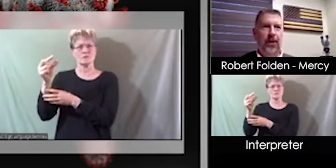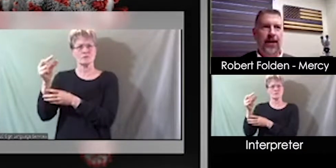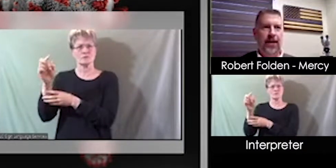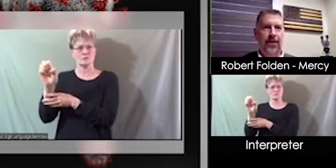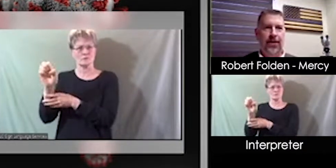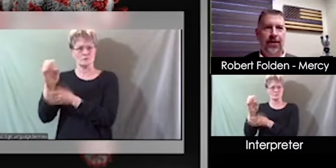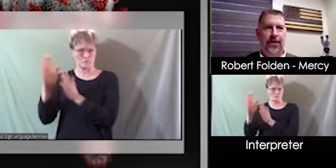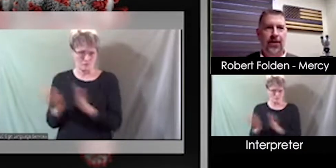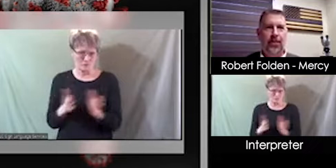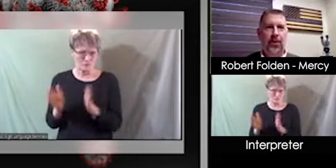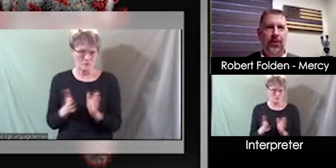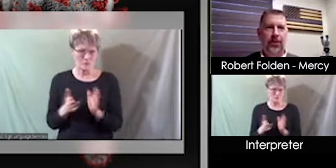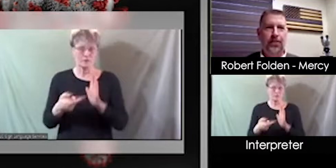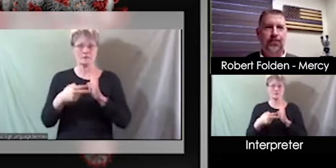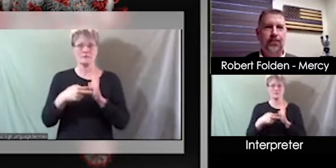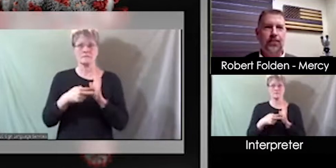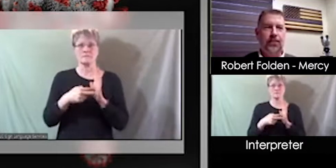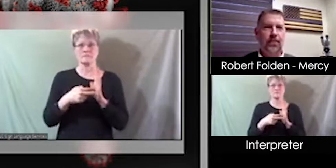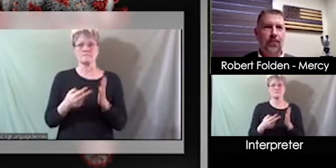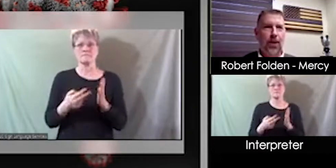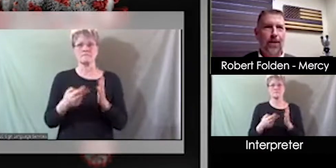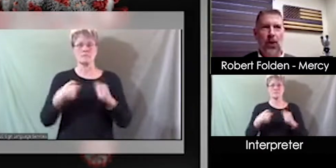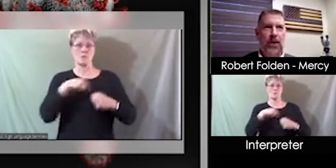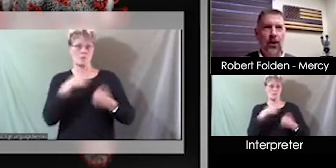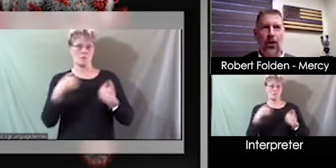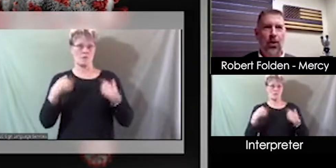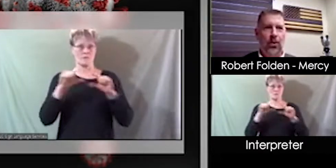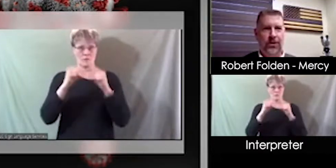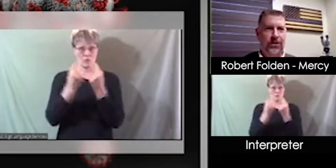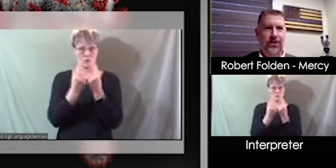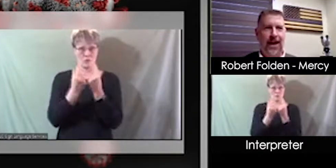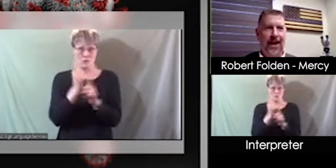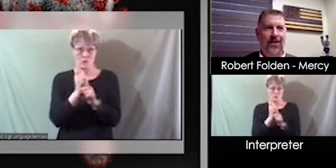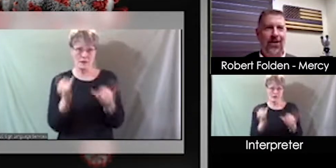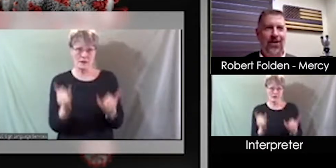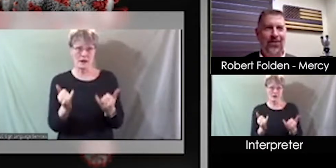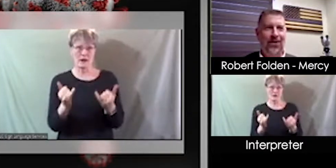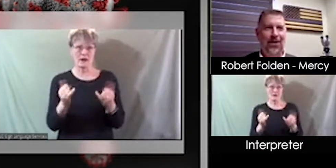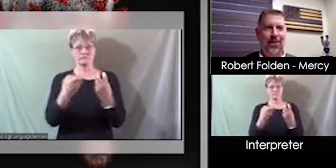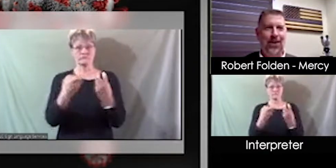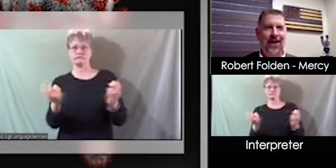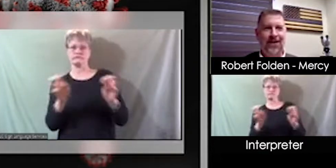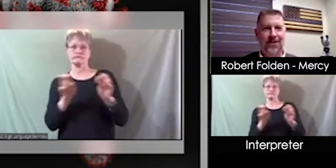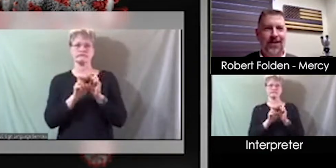right now that are down in our boardroom poking holes at all of our plans to